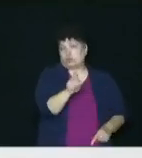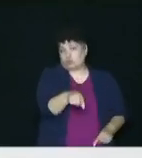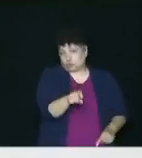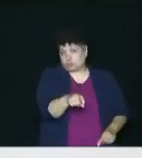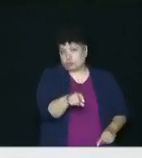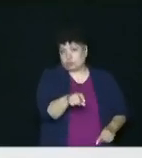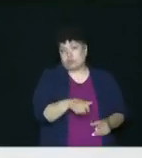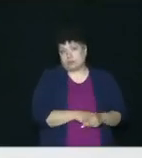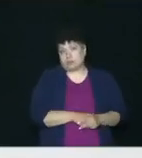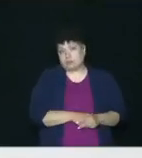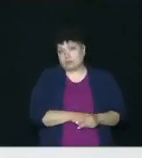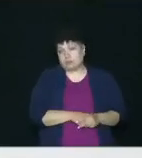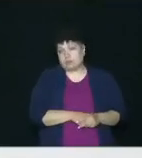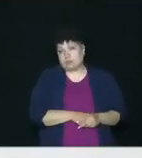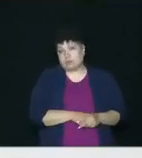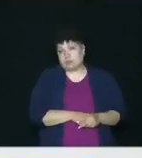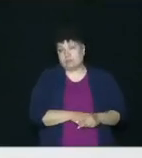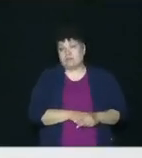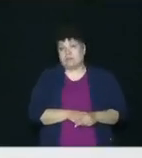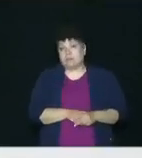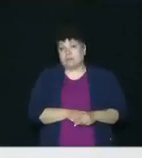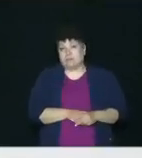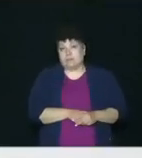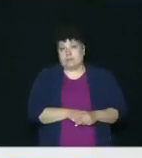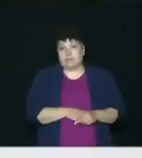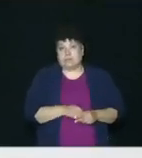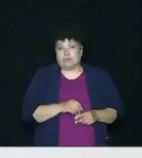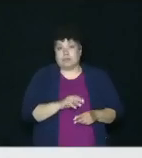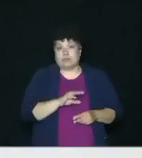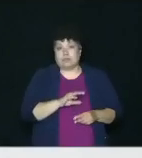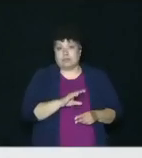EVEN IF A CHILD IS ALREADY CONTRACTED COVID-19, VACCINATIONS ARE STILL